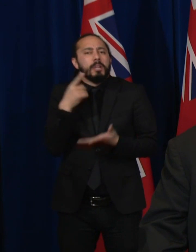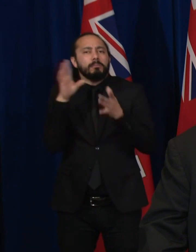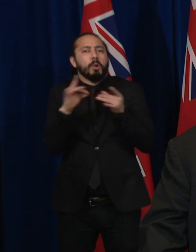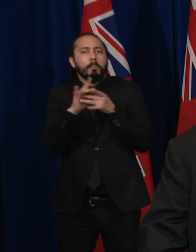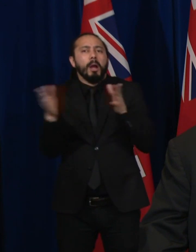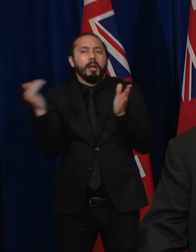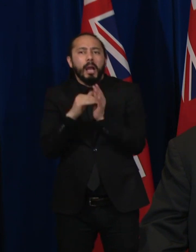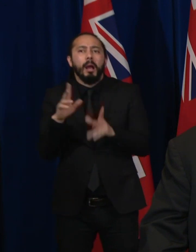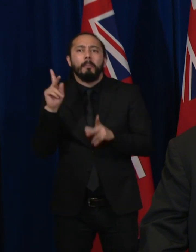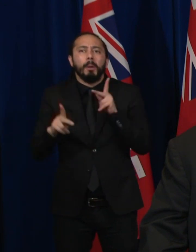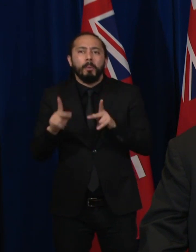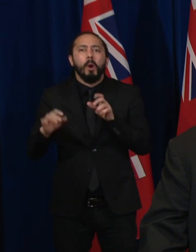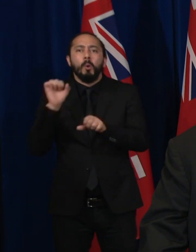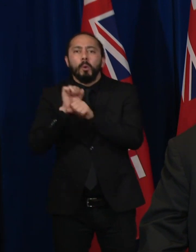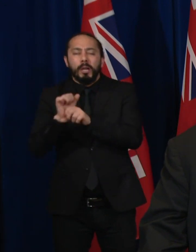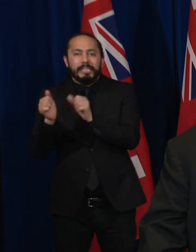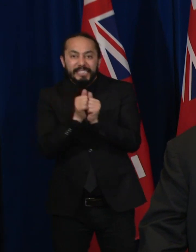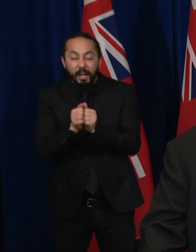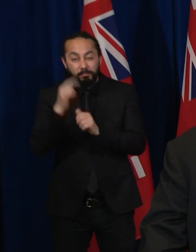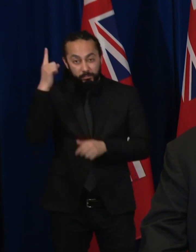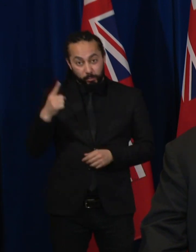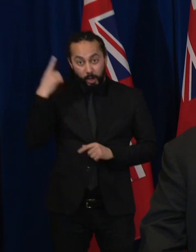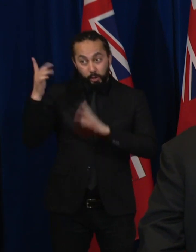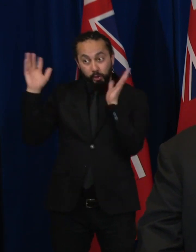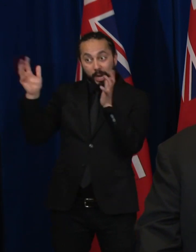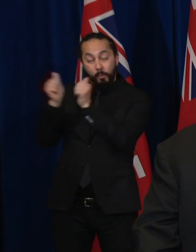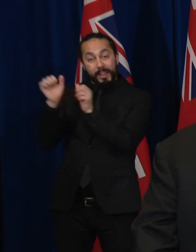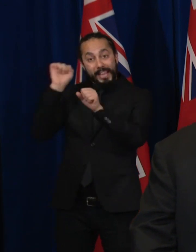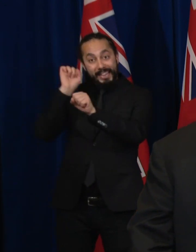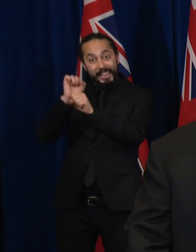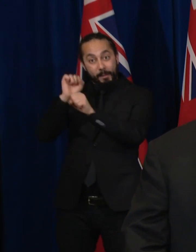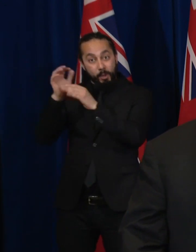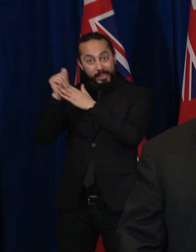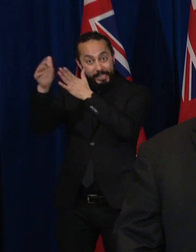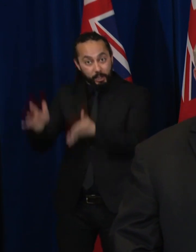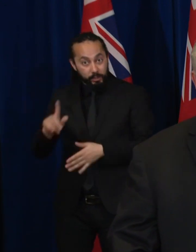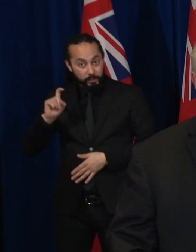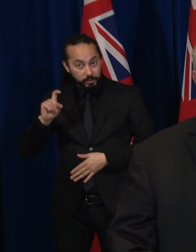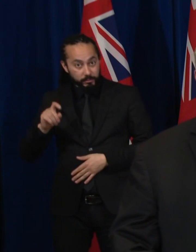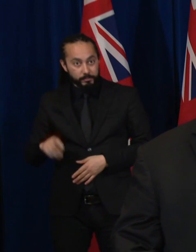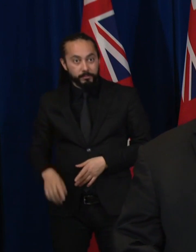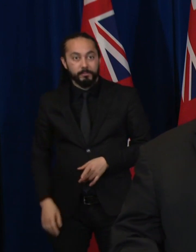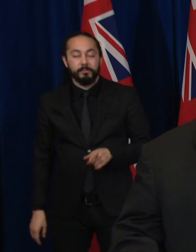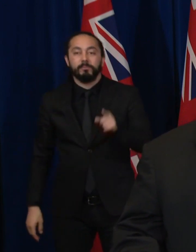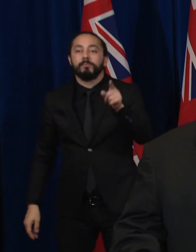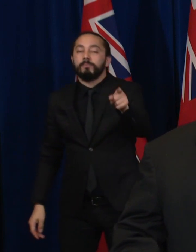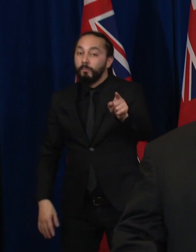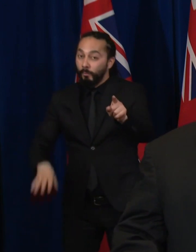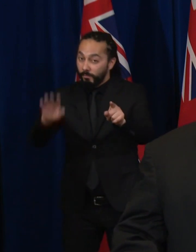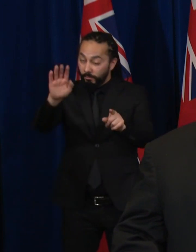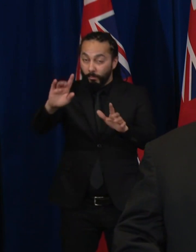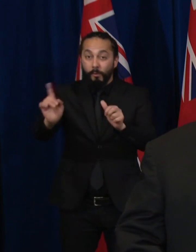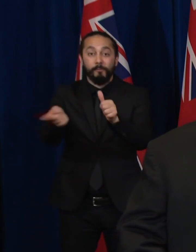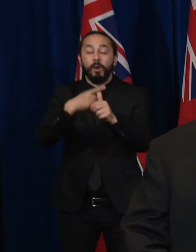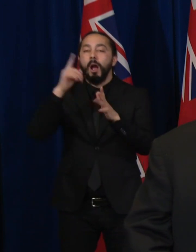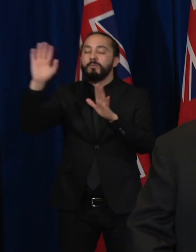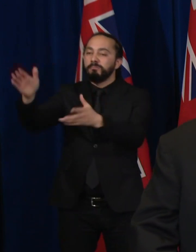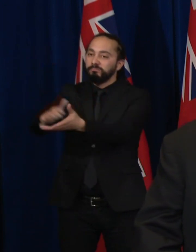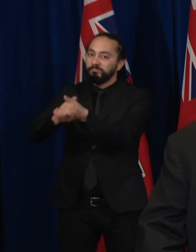saying you and and others are in this together. First of all, I want to congratulate Mike McCormick and his entire board for